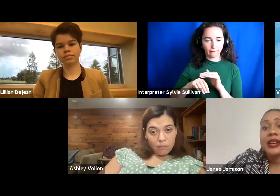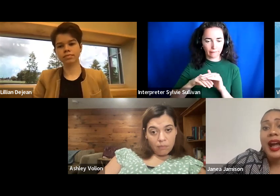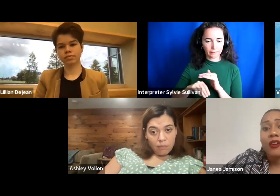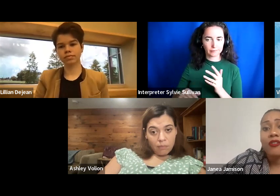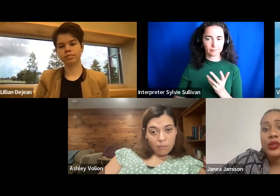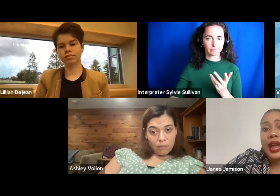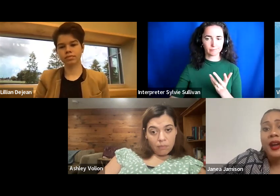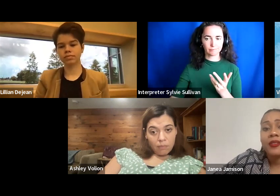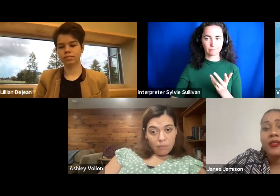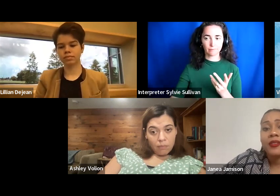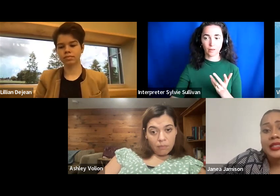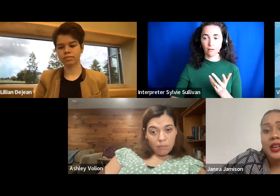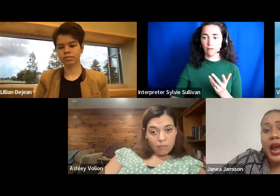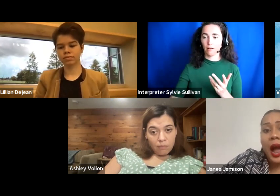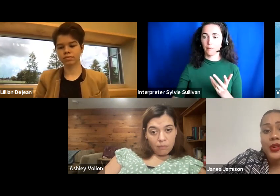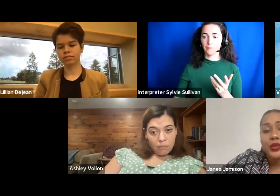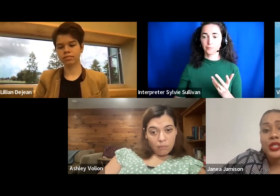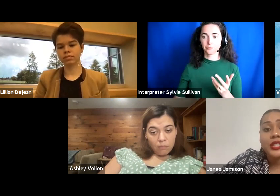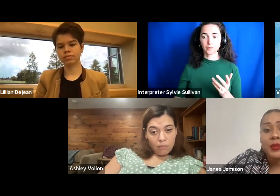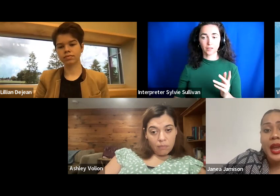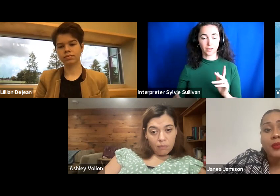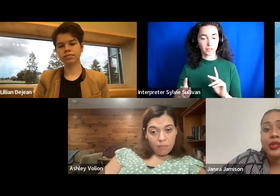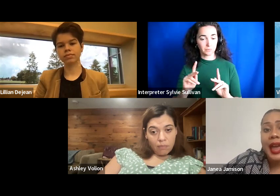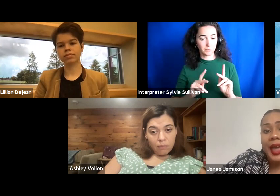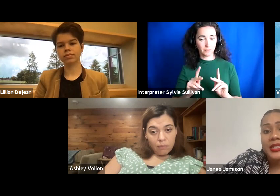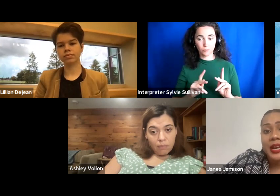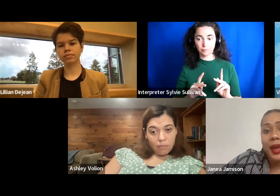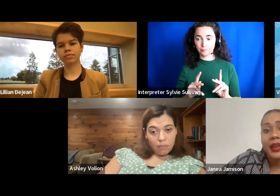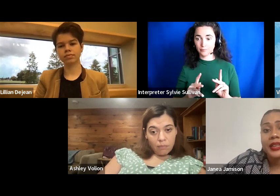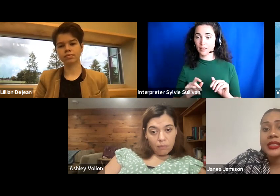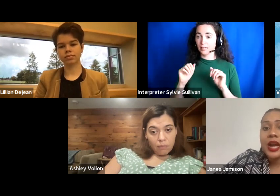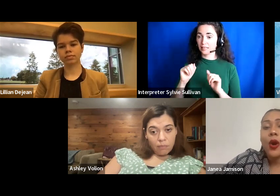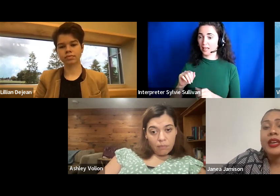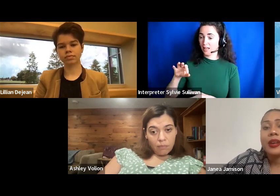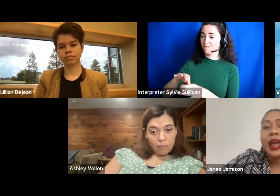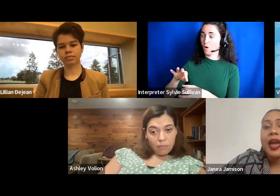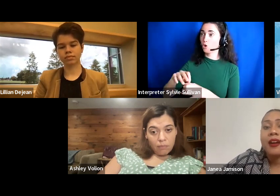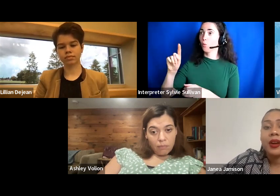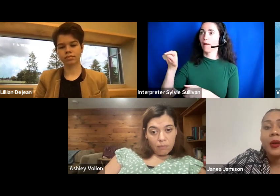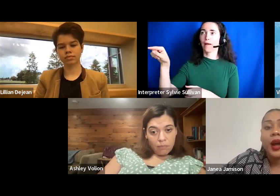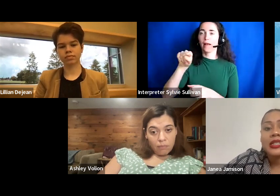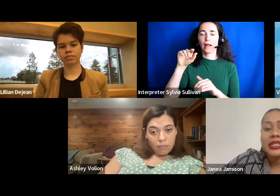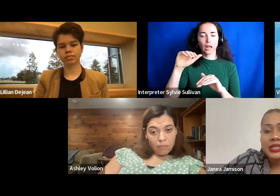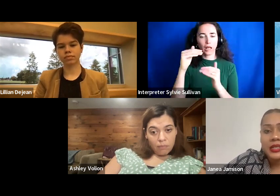Now folks have less of an opportunity to be able to cast their ballots, or even have assistance, right?